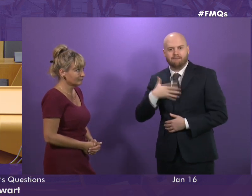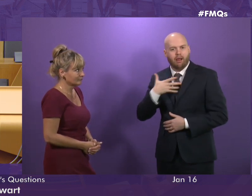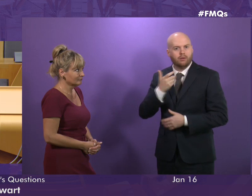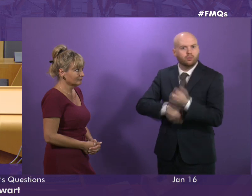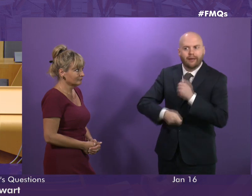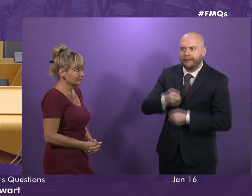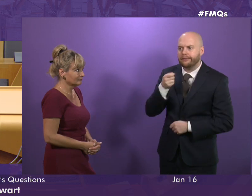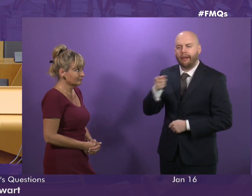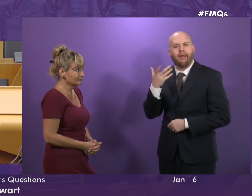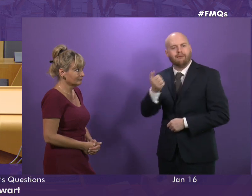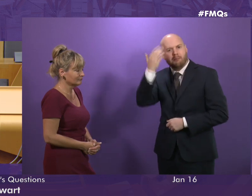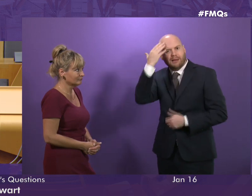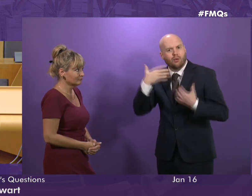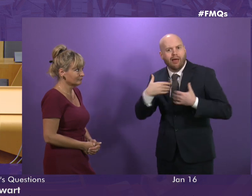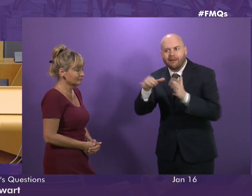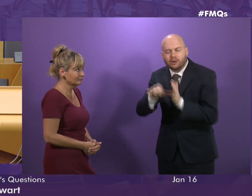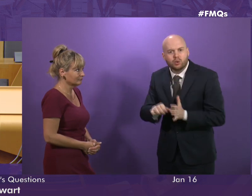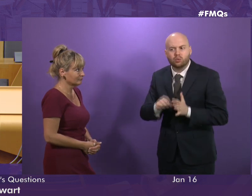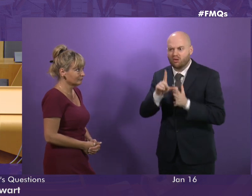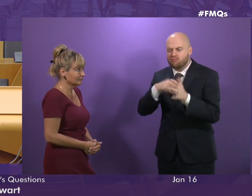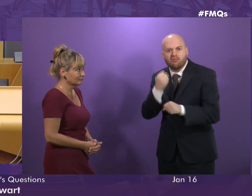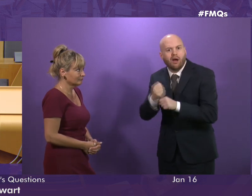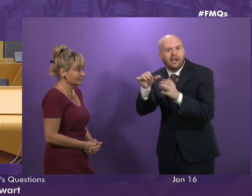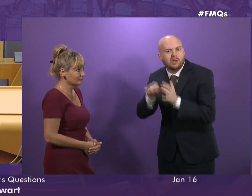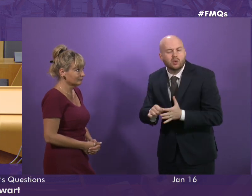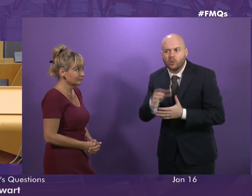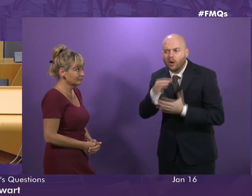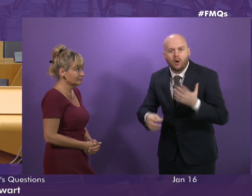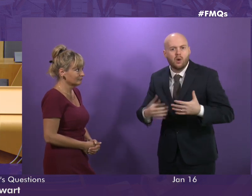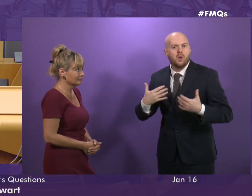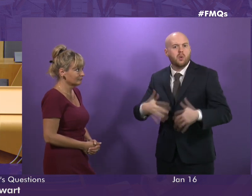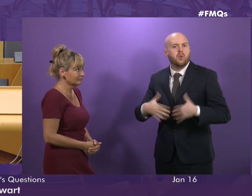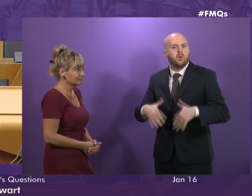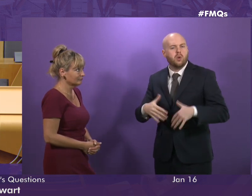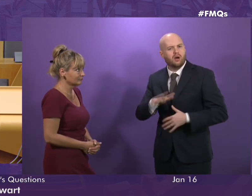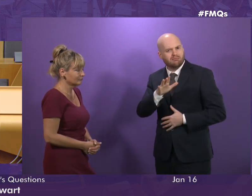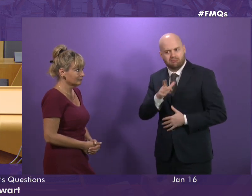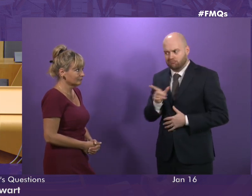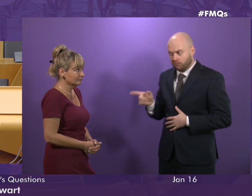Does she share my concerns about that? What comfort can she give to the hard-pressed front-line